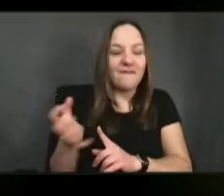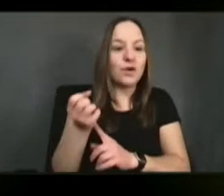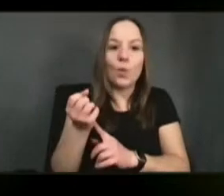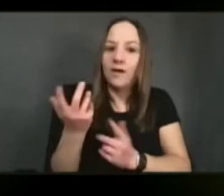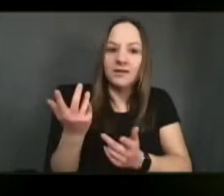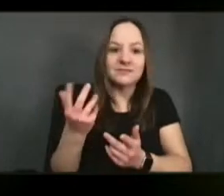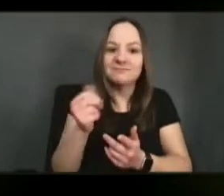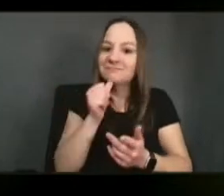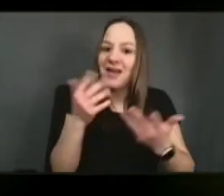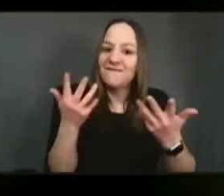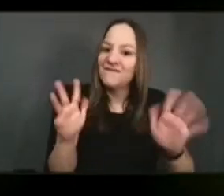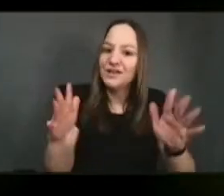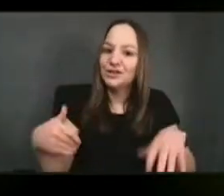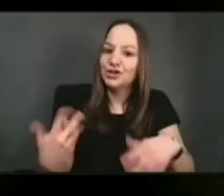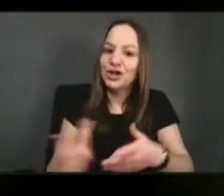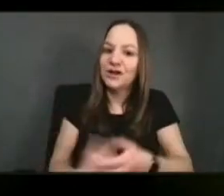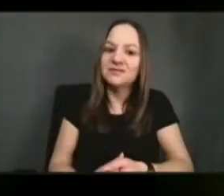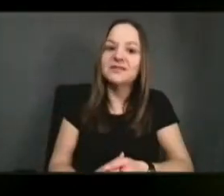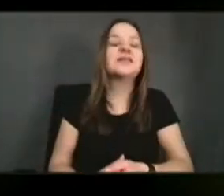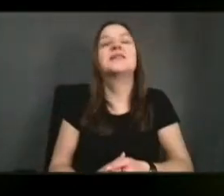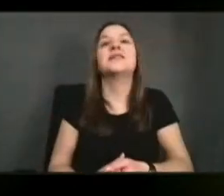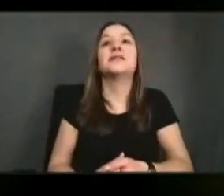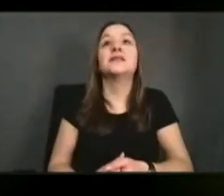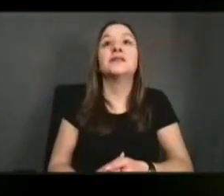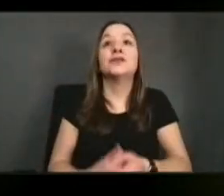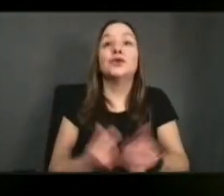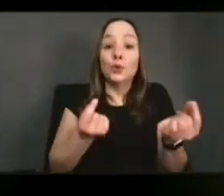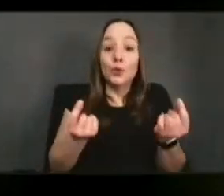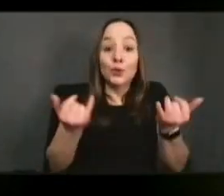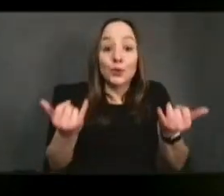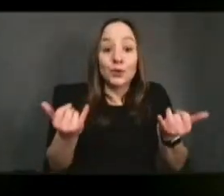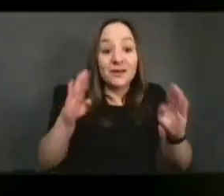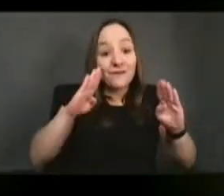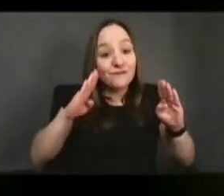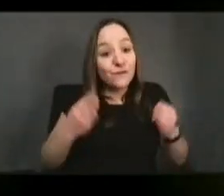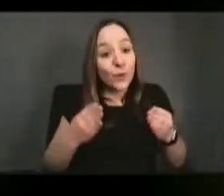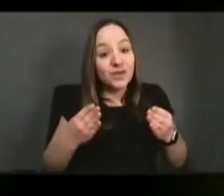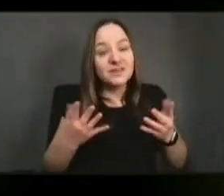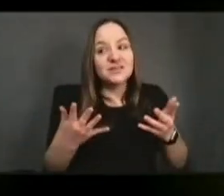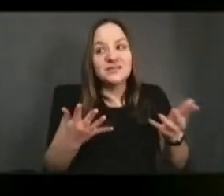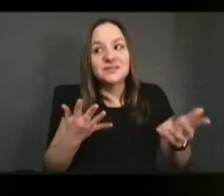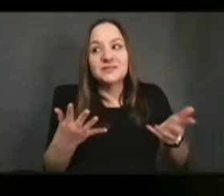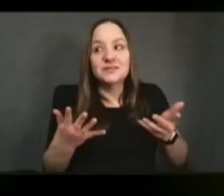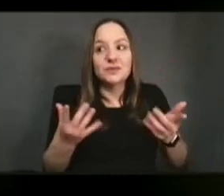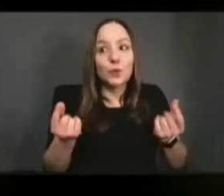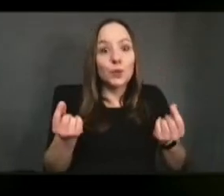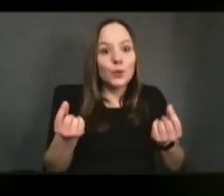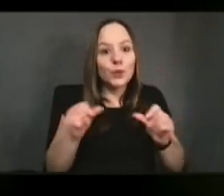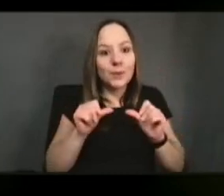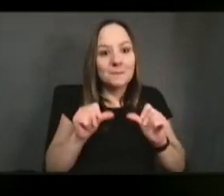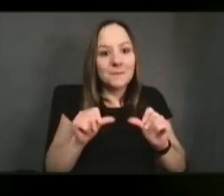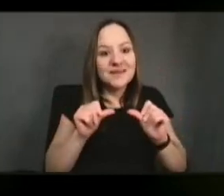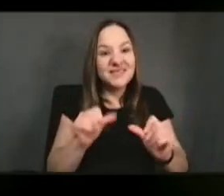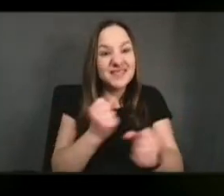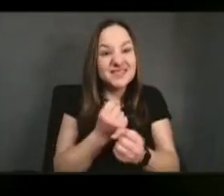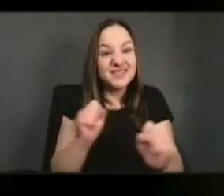declaring victory. This is not over with yet. And we've got to